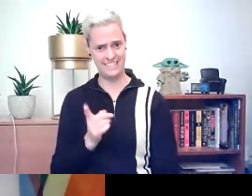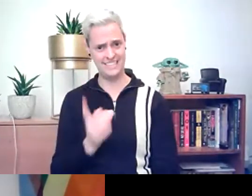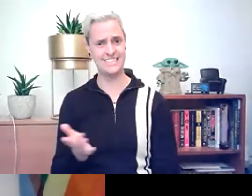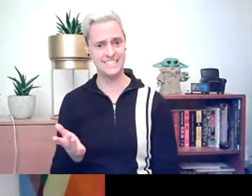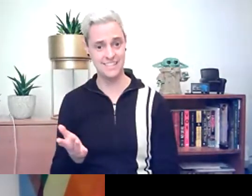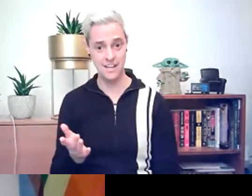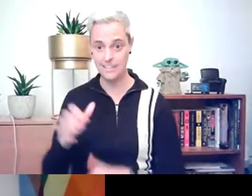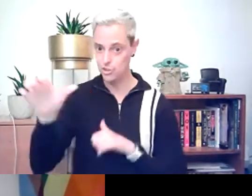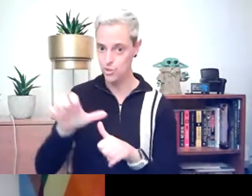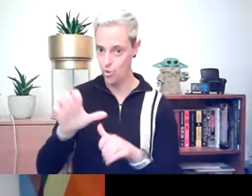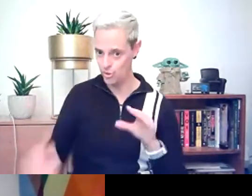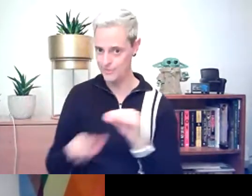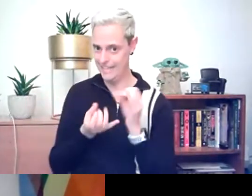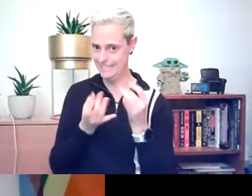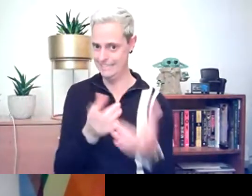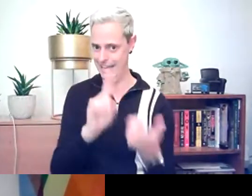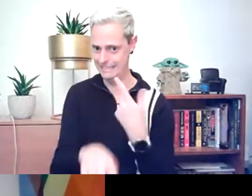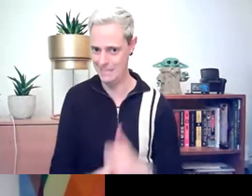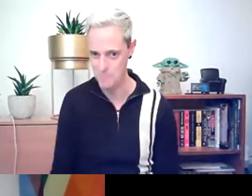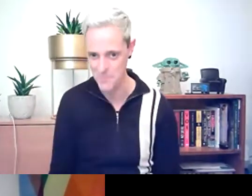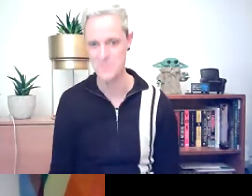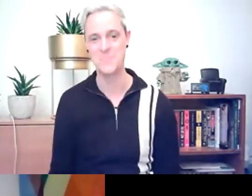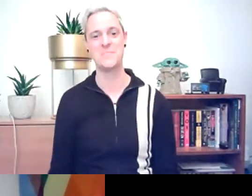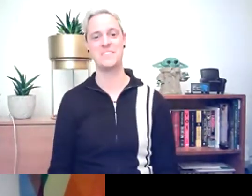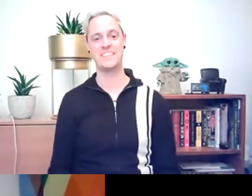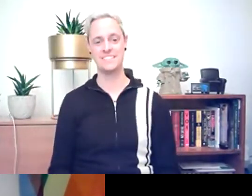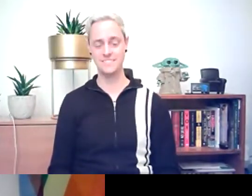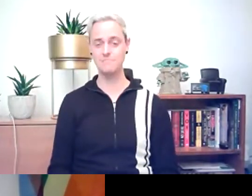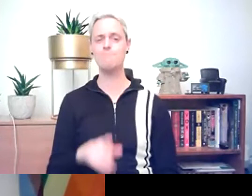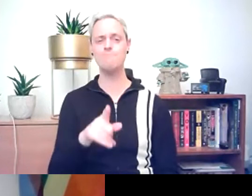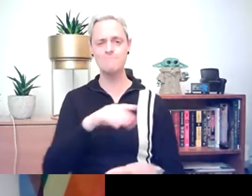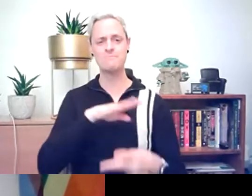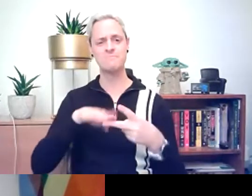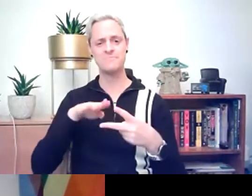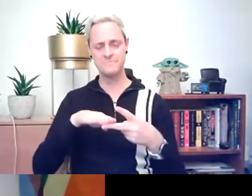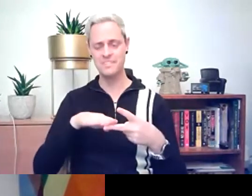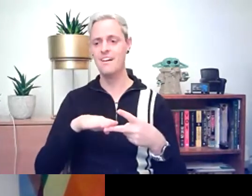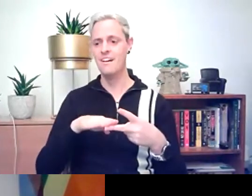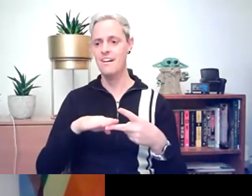18:56:24 Yeah. 18:56:24 And then for the second part which was about how to kind of, I guess, bring other people along.